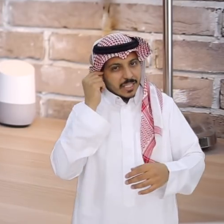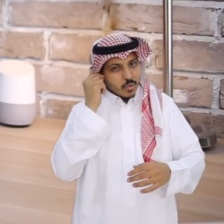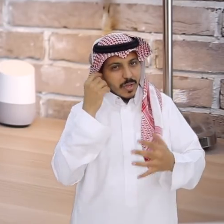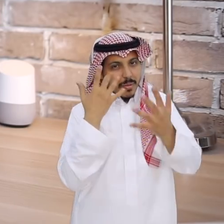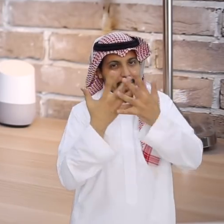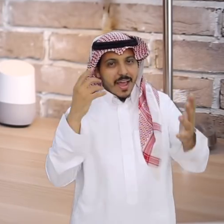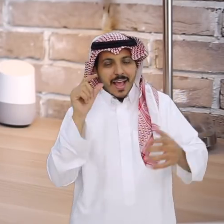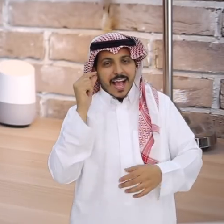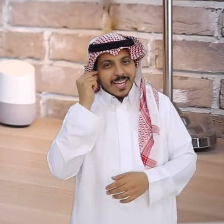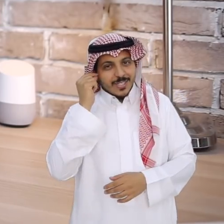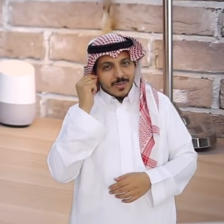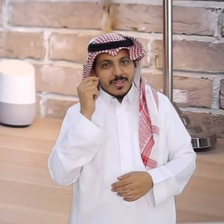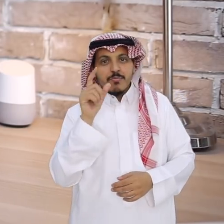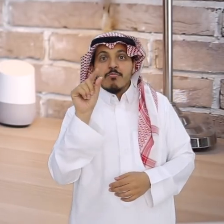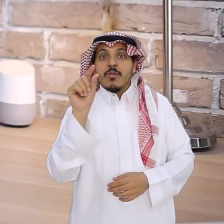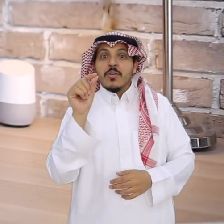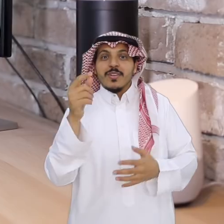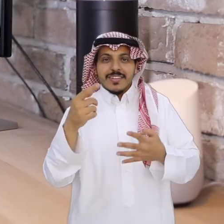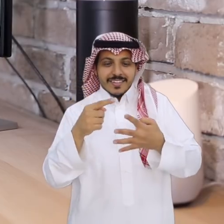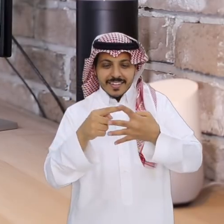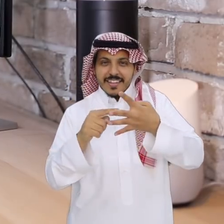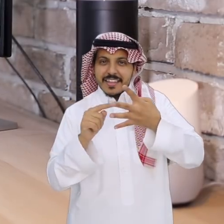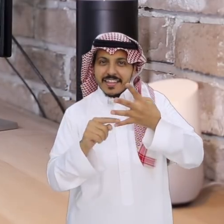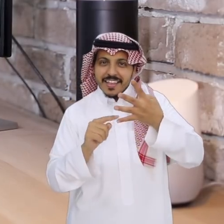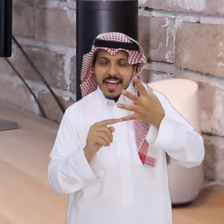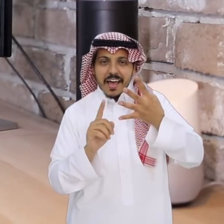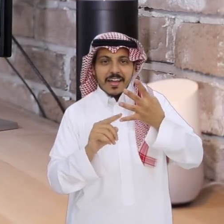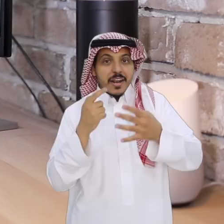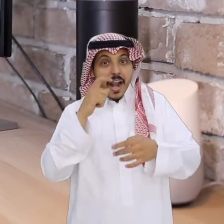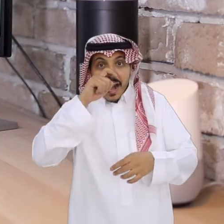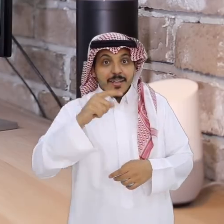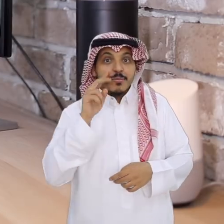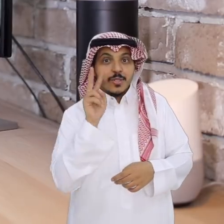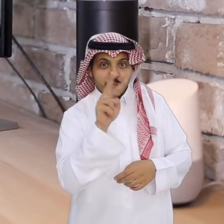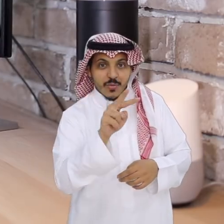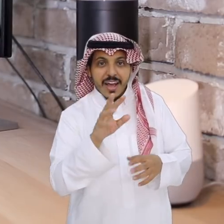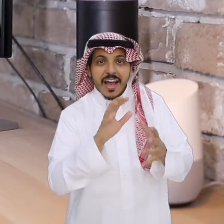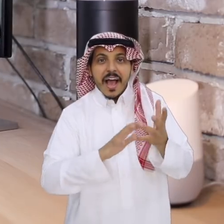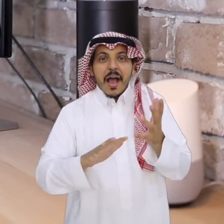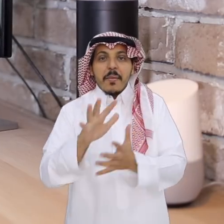We will tell you about that Black Mirror!